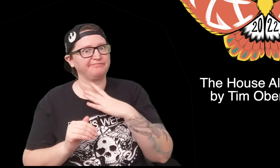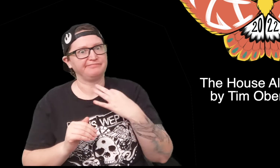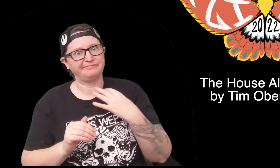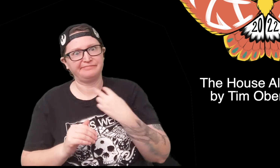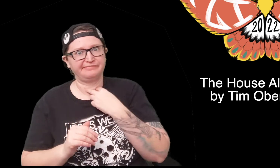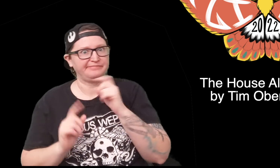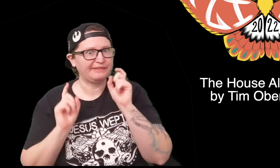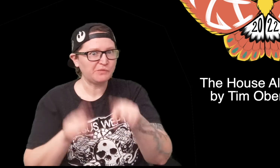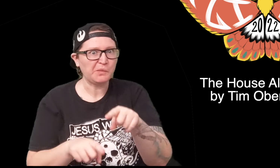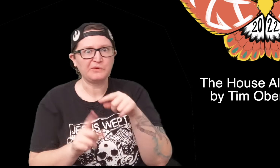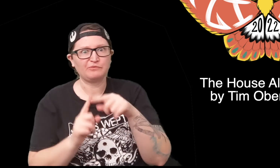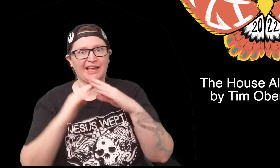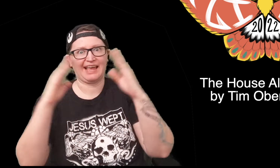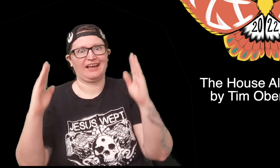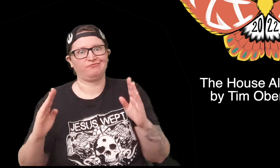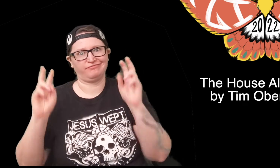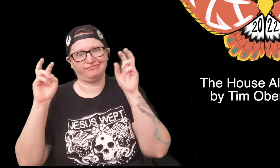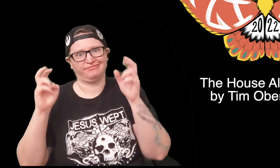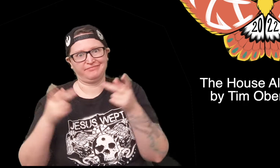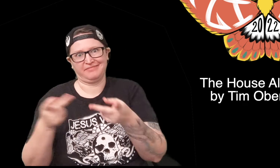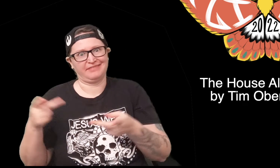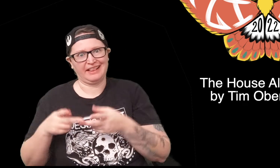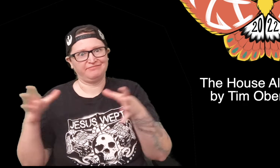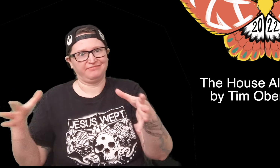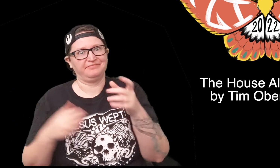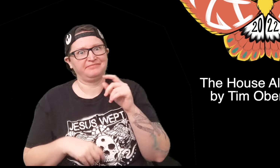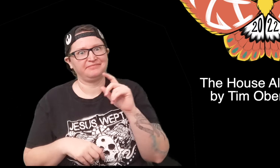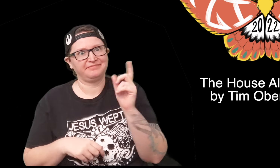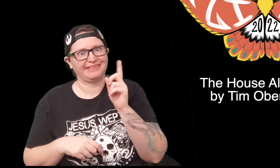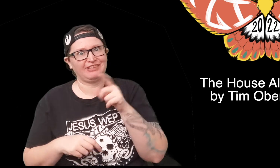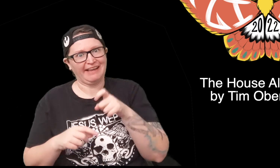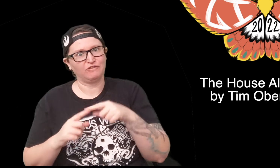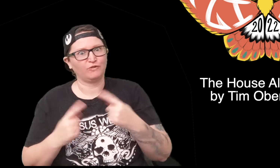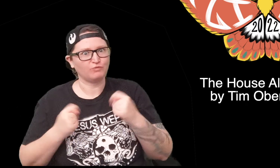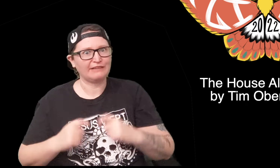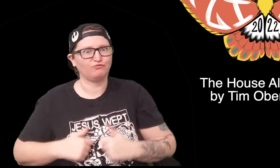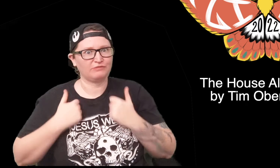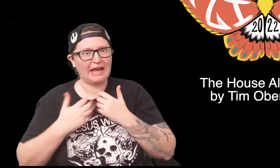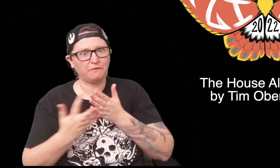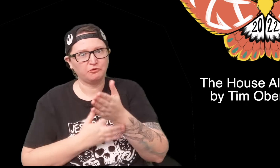the player ends up deciding to go to this house or this place and